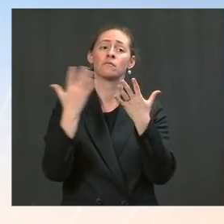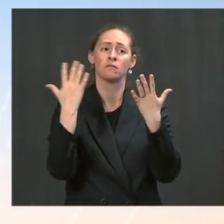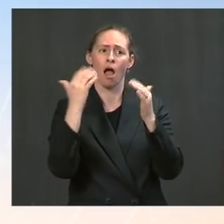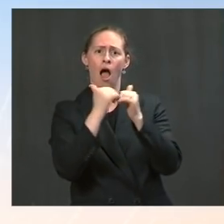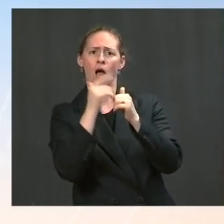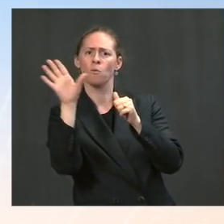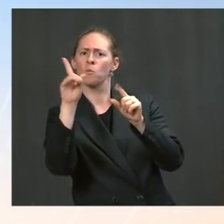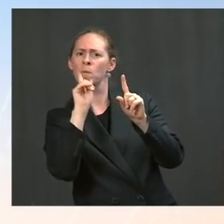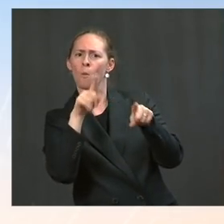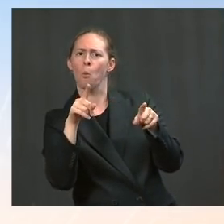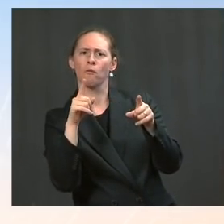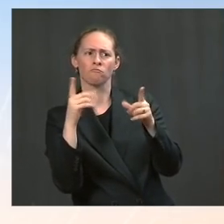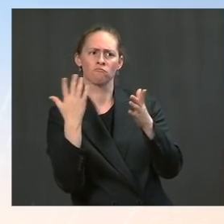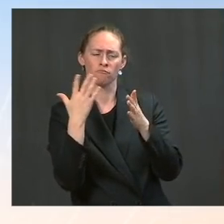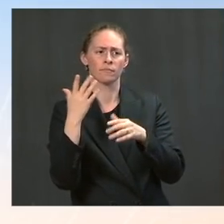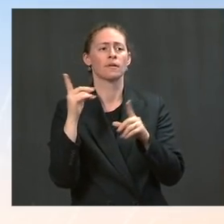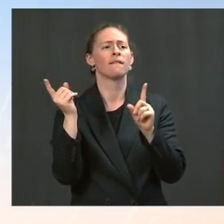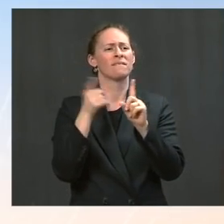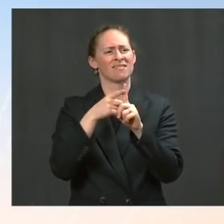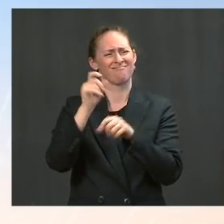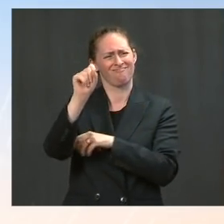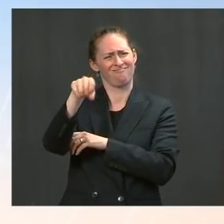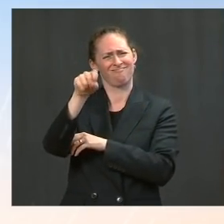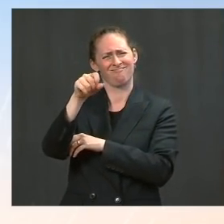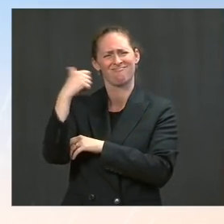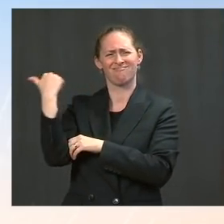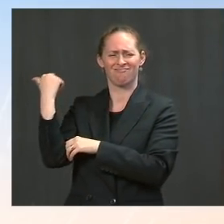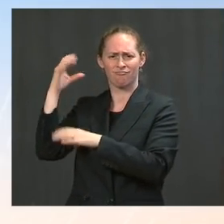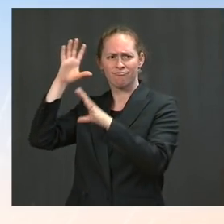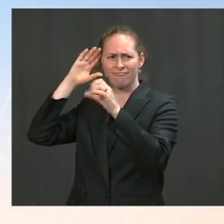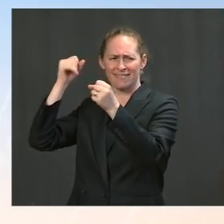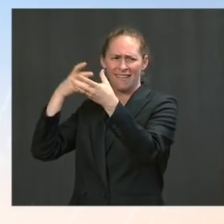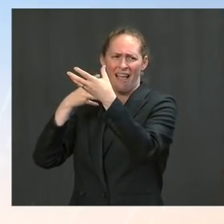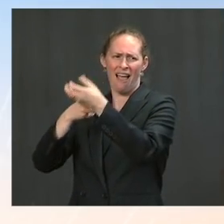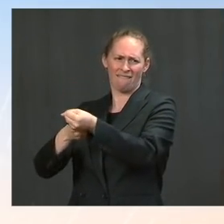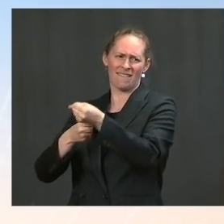Second, yes, he has confidence in Christopher Wray. Third, as it relates to ransomware,